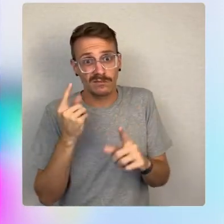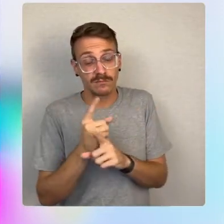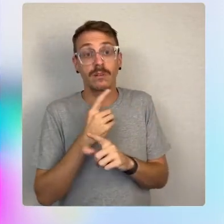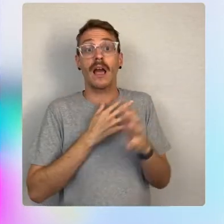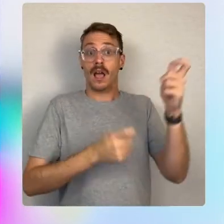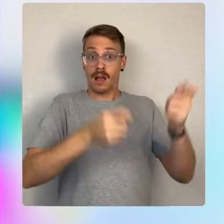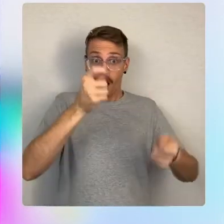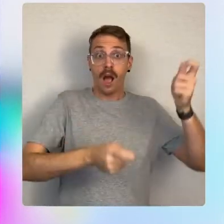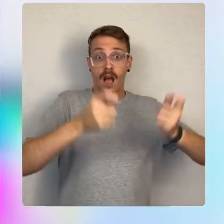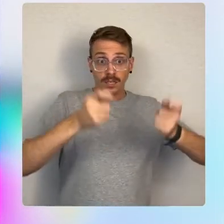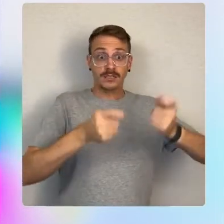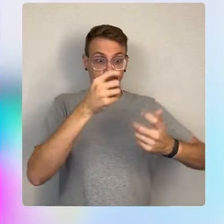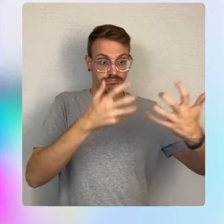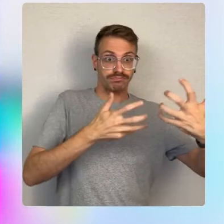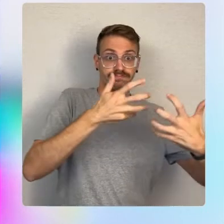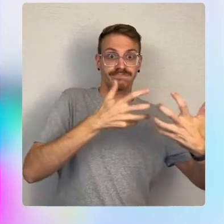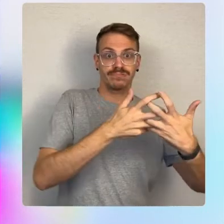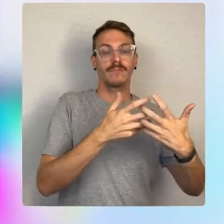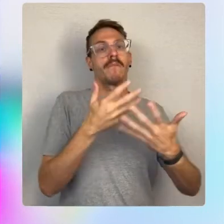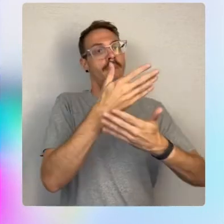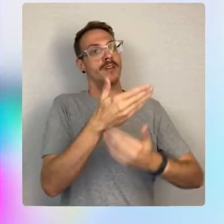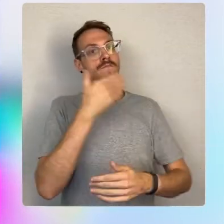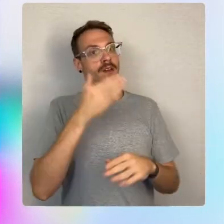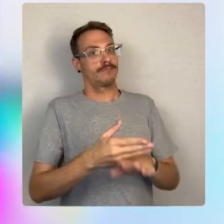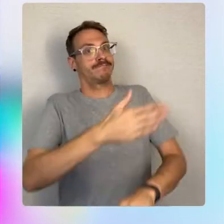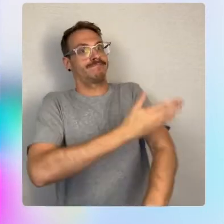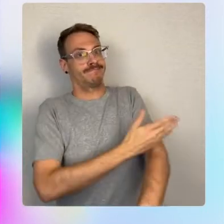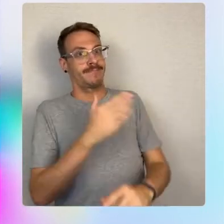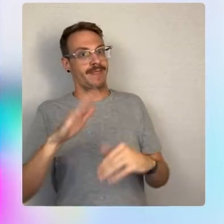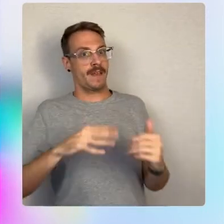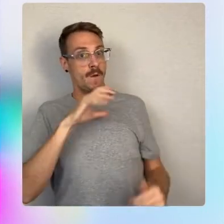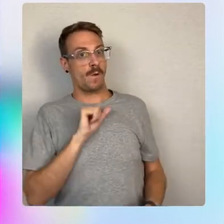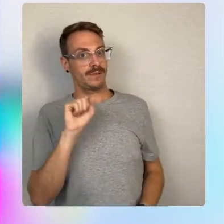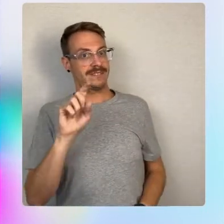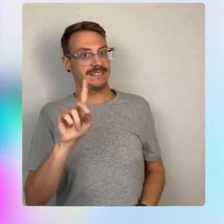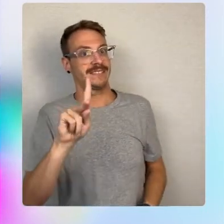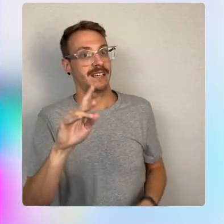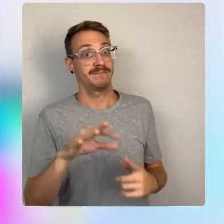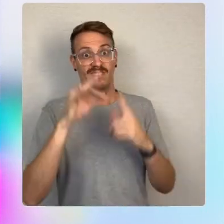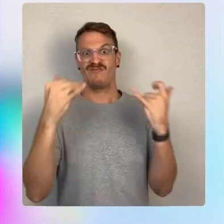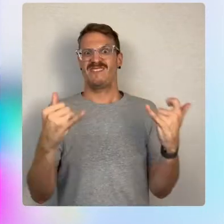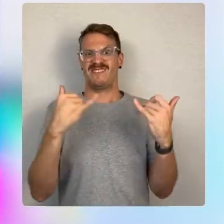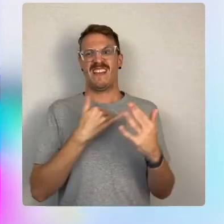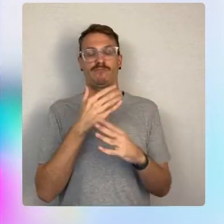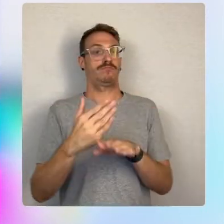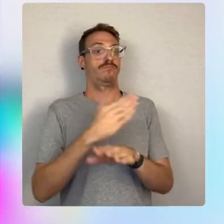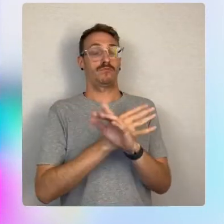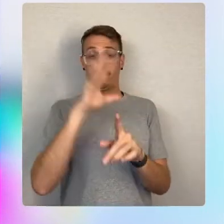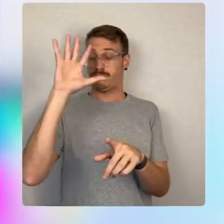it's a huge step up from the older SDK, especially right now, it's improved a ton since launch